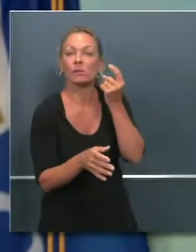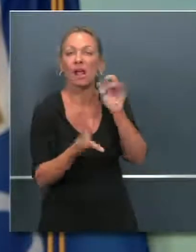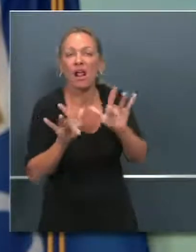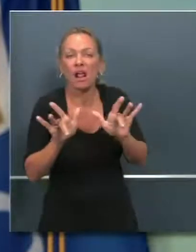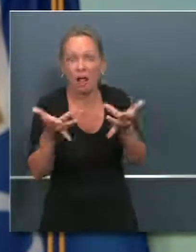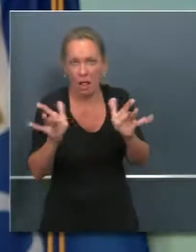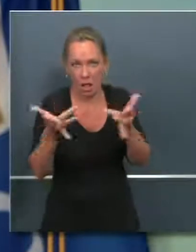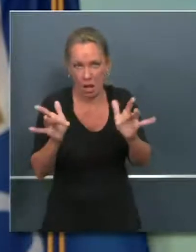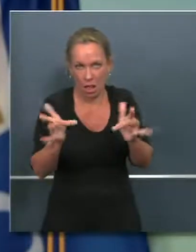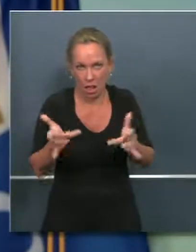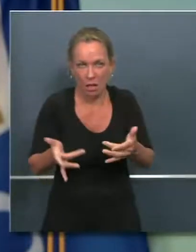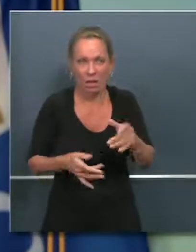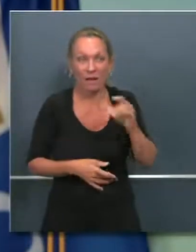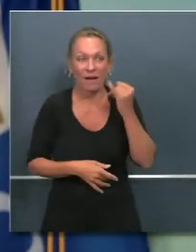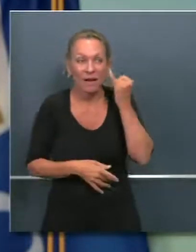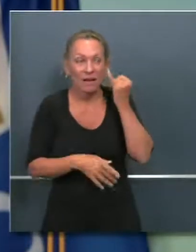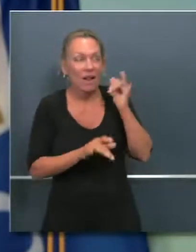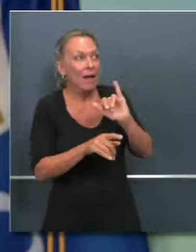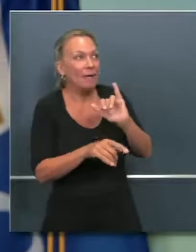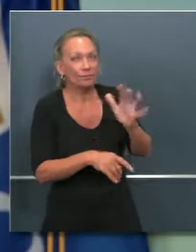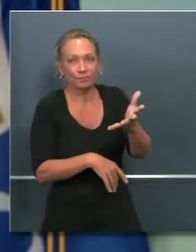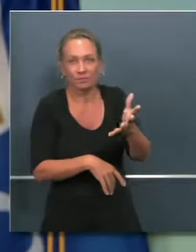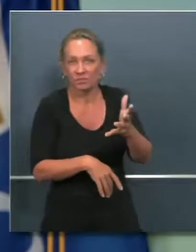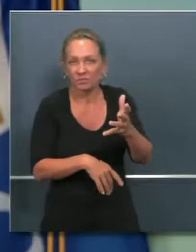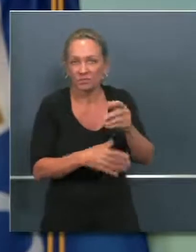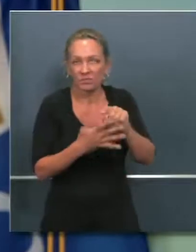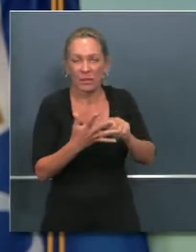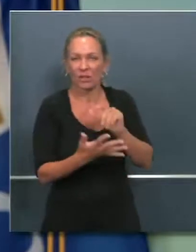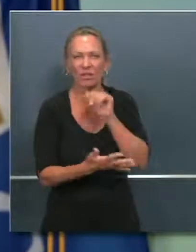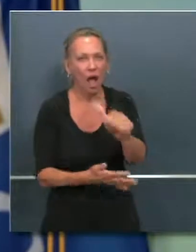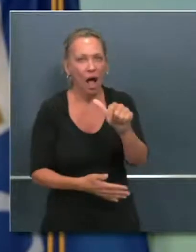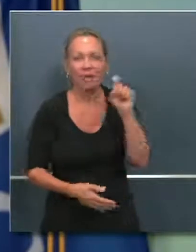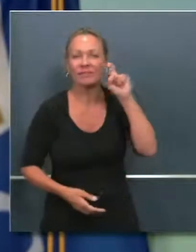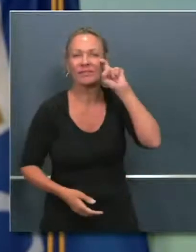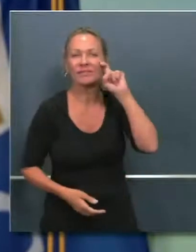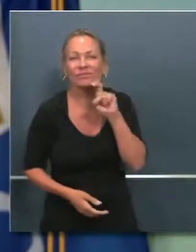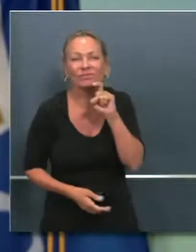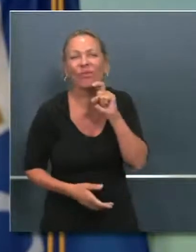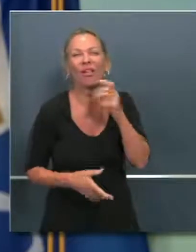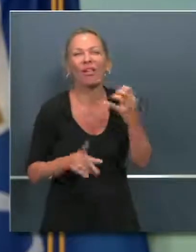were already being concluded roughly thirty five hundred people went out of that system in a very